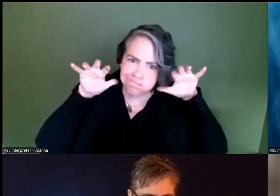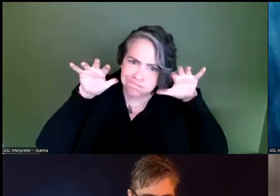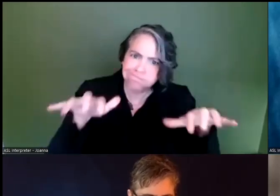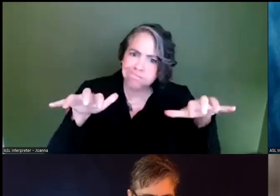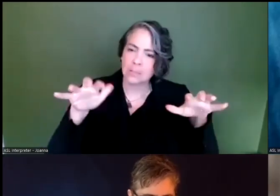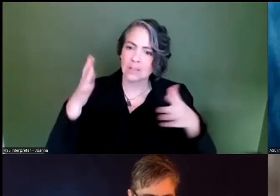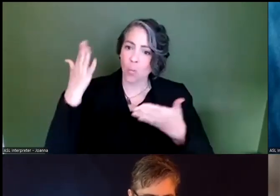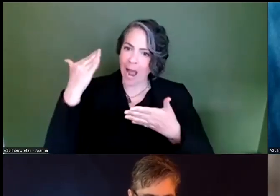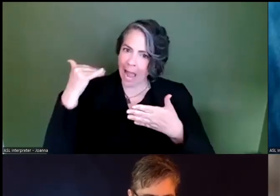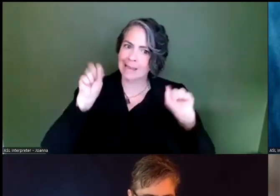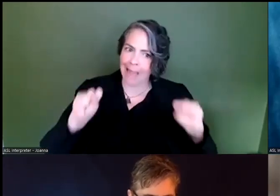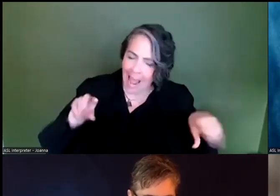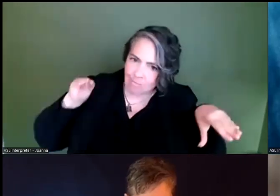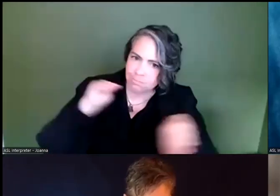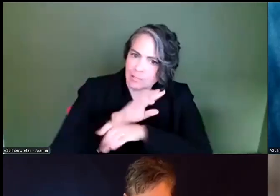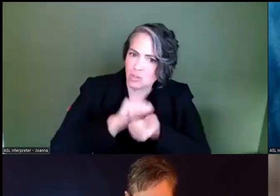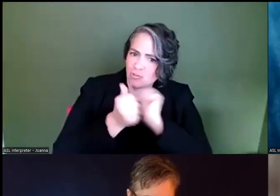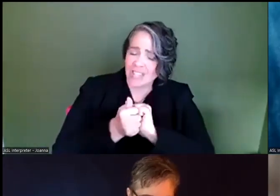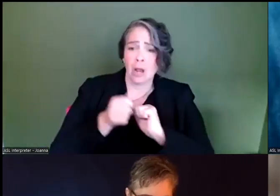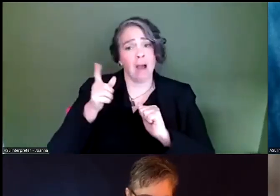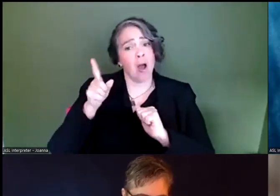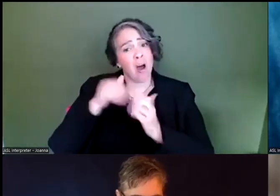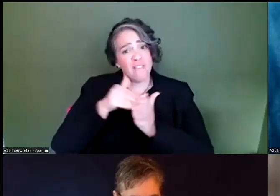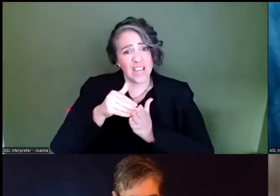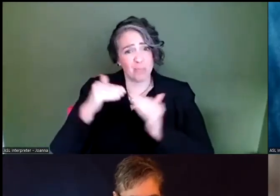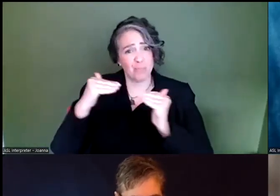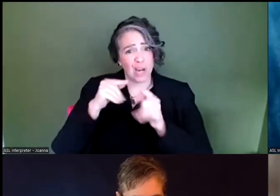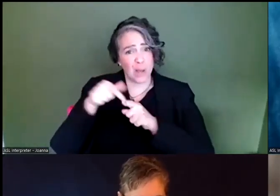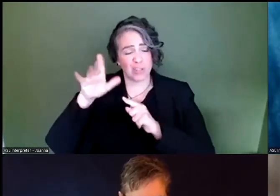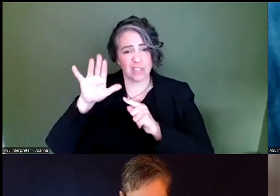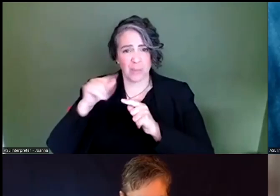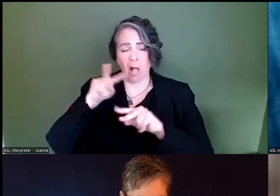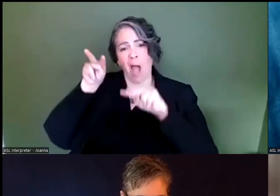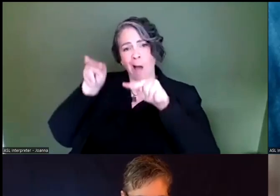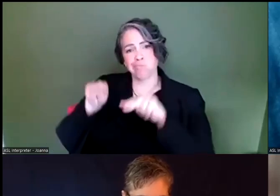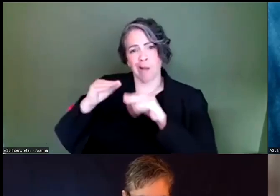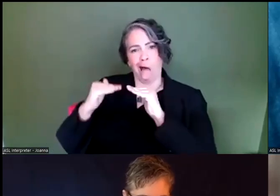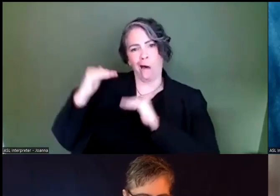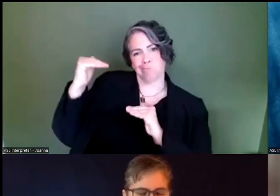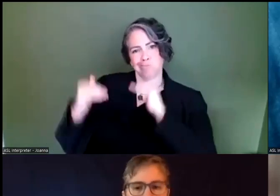the role marginalized. Because sometimes in both positions there are people are being asked to do